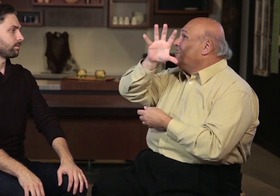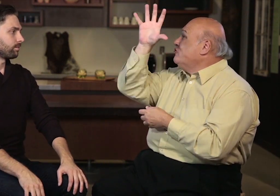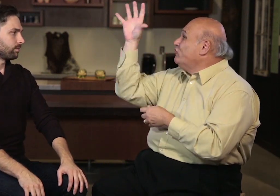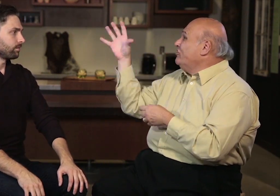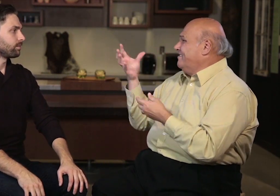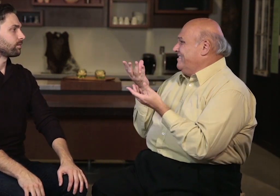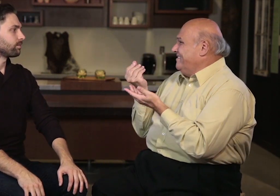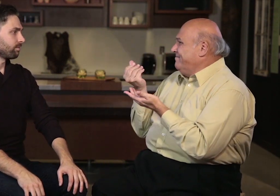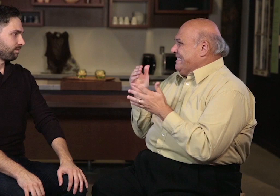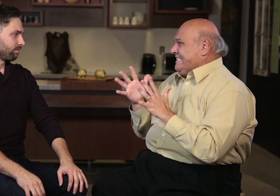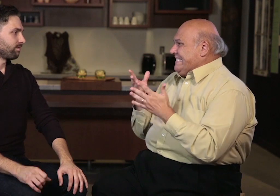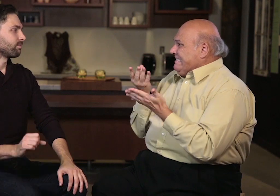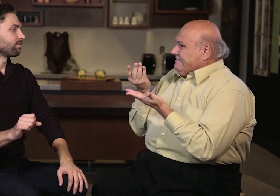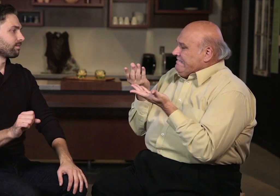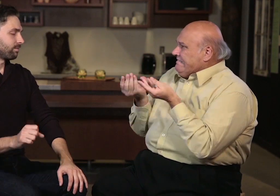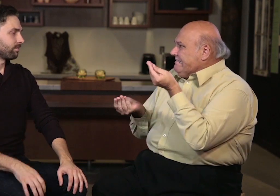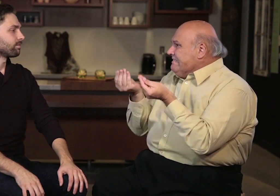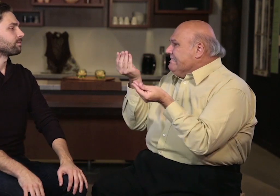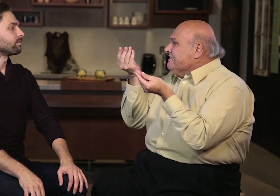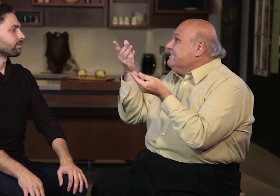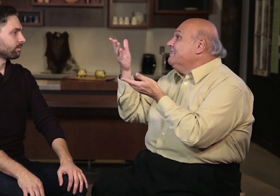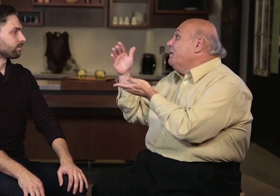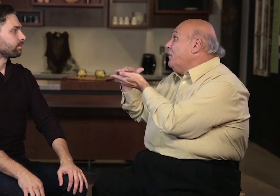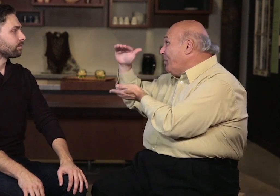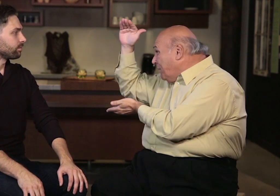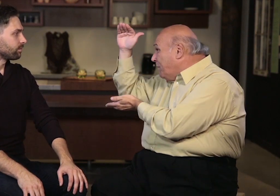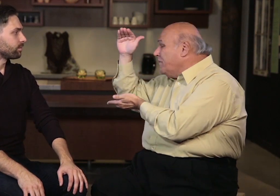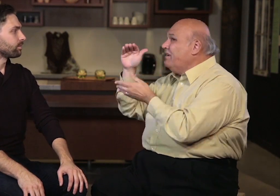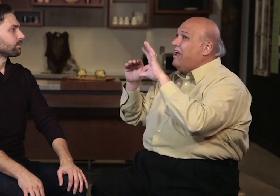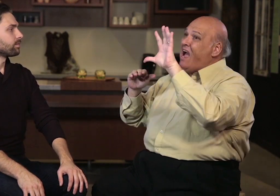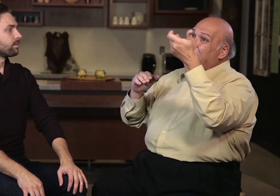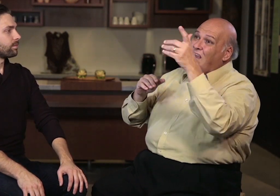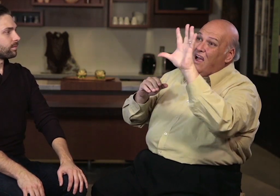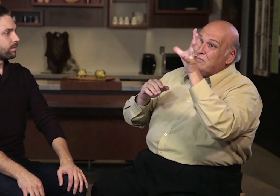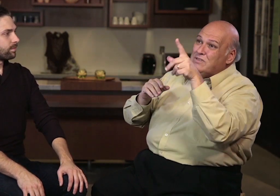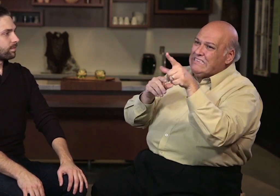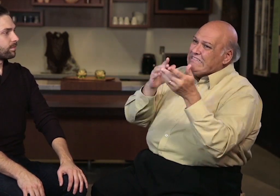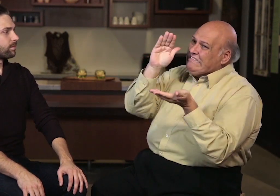It has to do with money. The economy varies between countries around the world. Some are able to